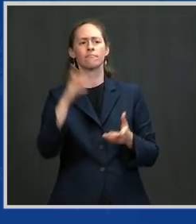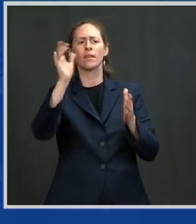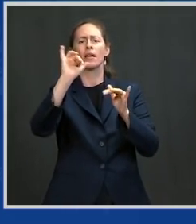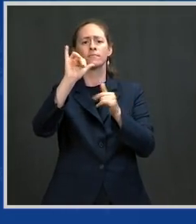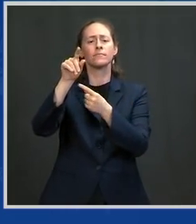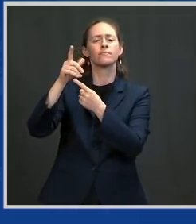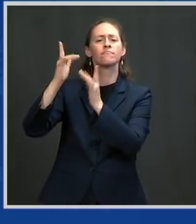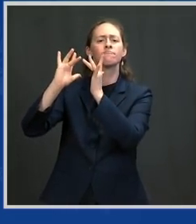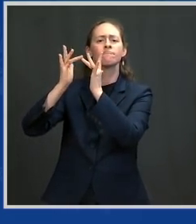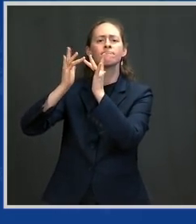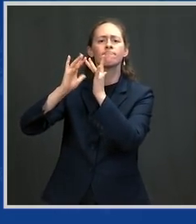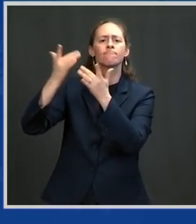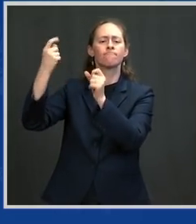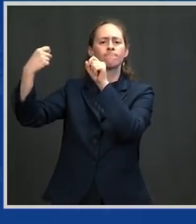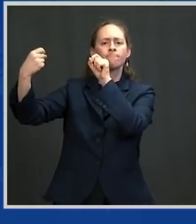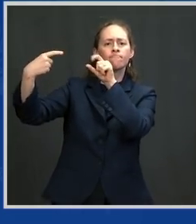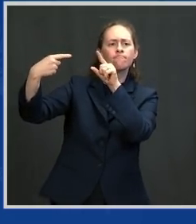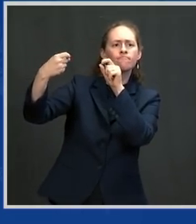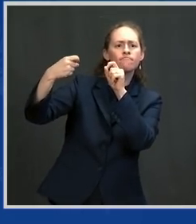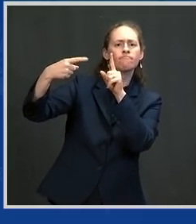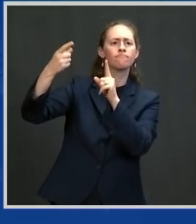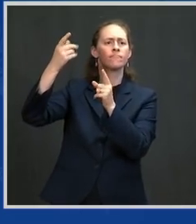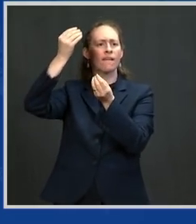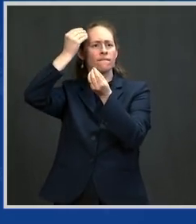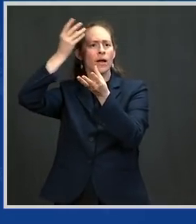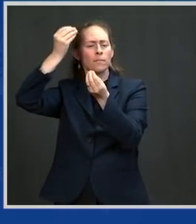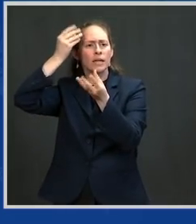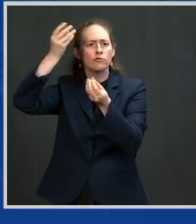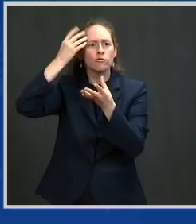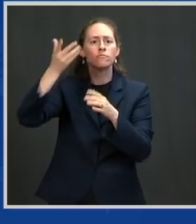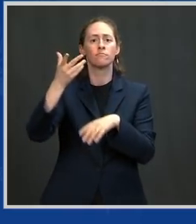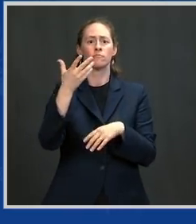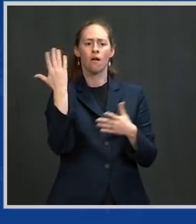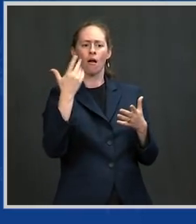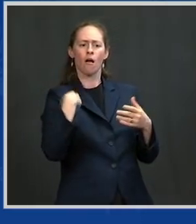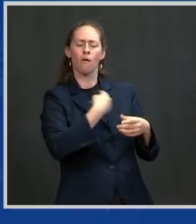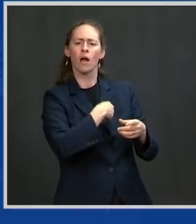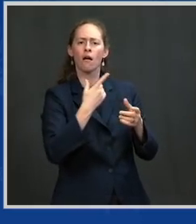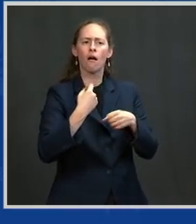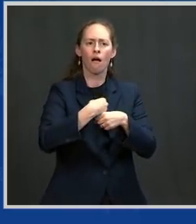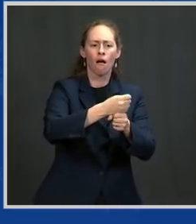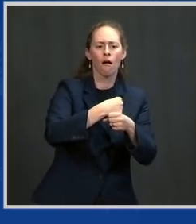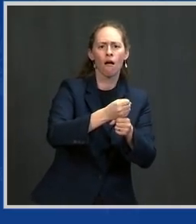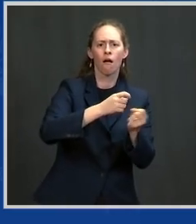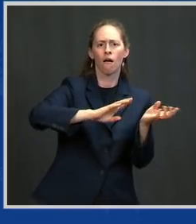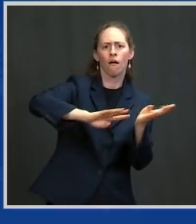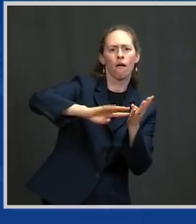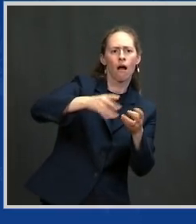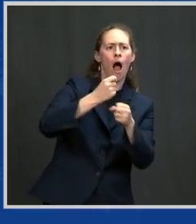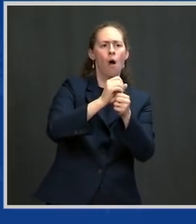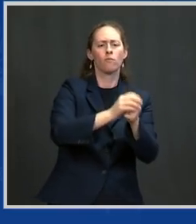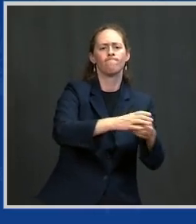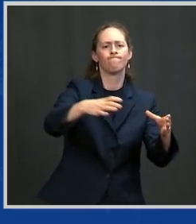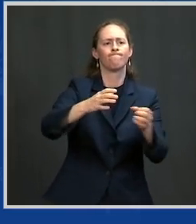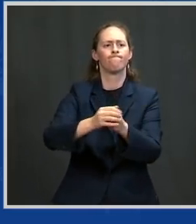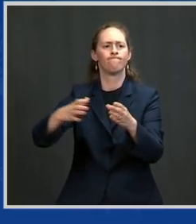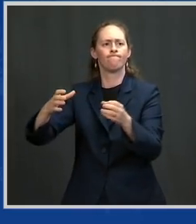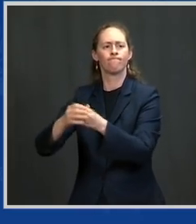We agreed to enhance our cooperation with our democratic partners in the Indo-Pacific to meet challenges that exist there.